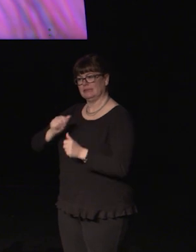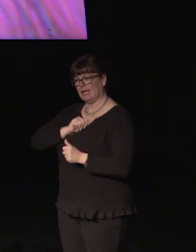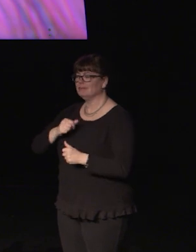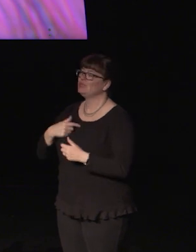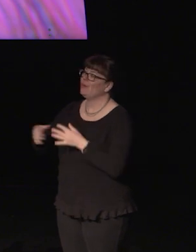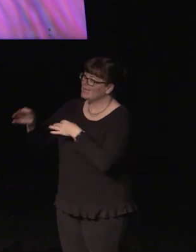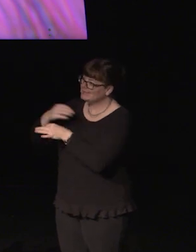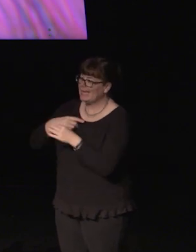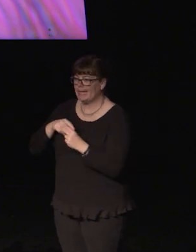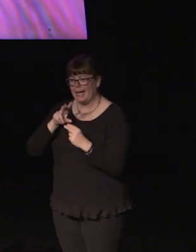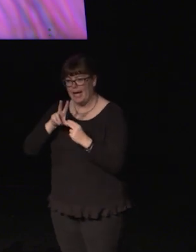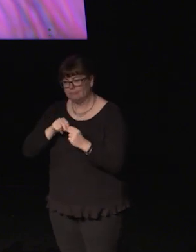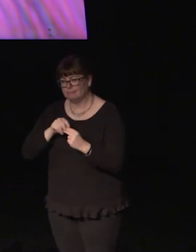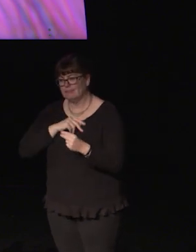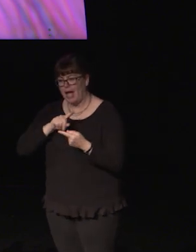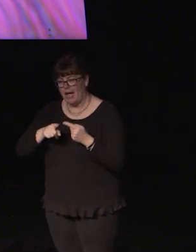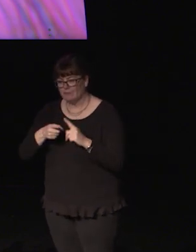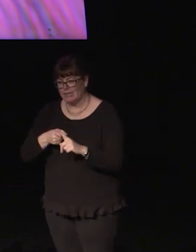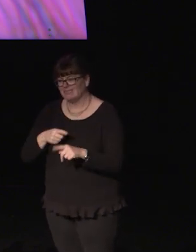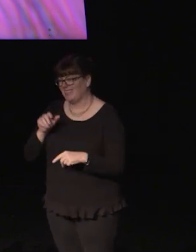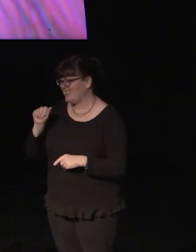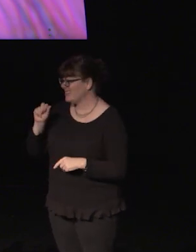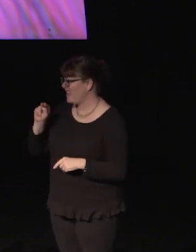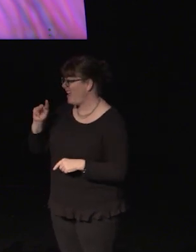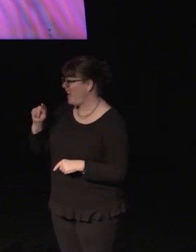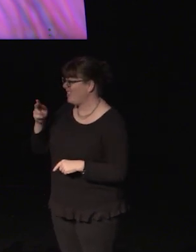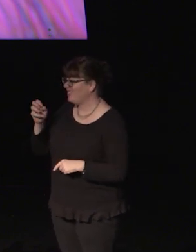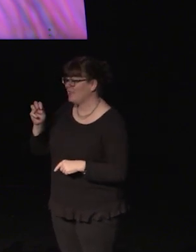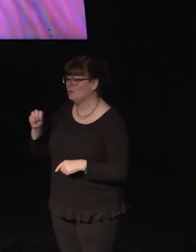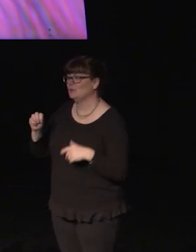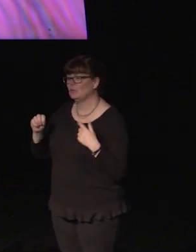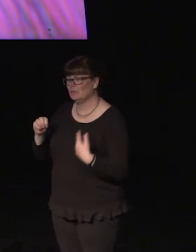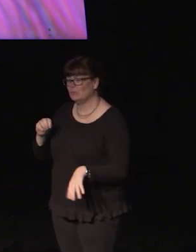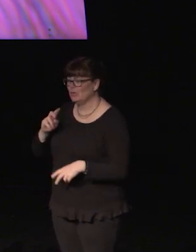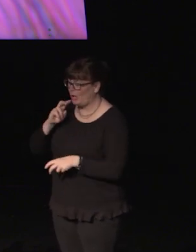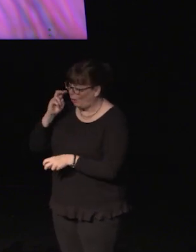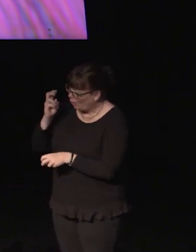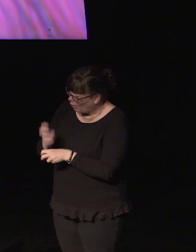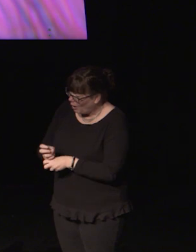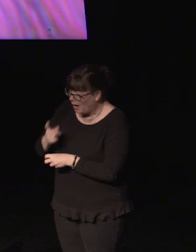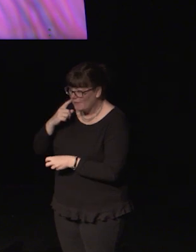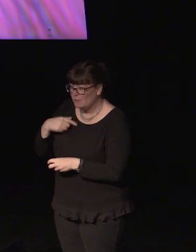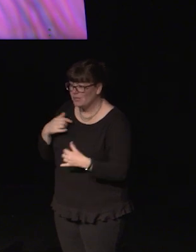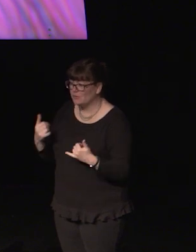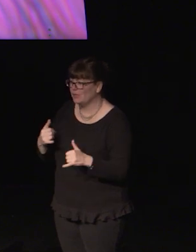And unfortunately because Anthem was a game that just was hard for me to be able to play, I unfortunately canceled my preorder